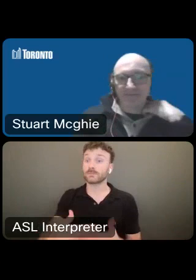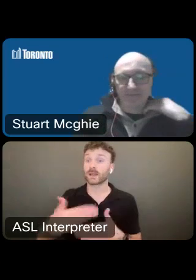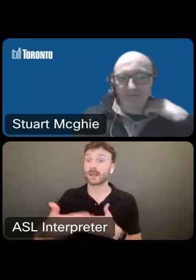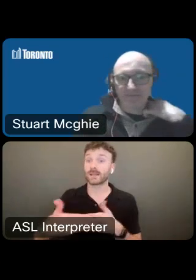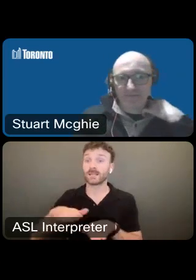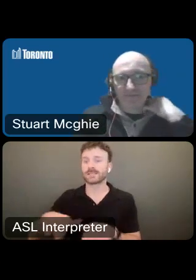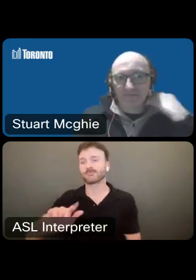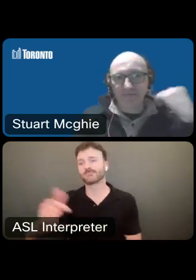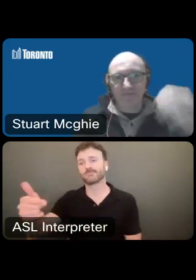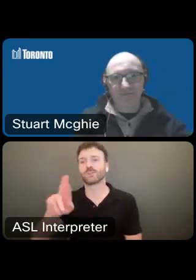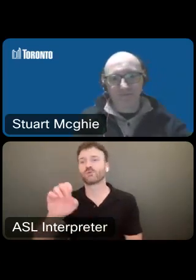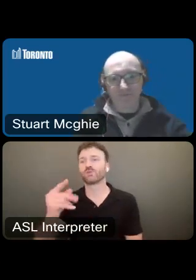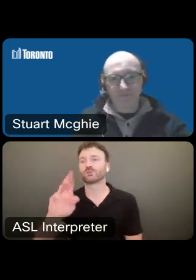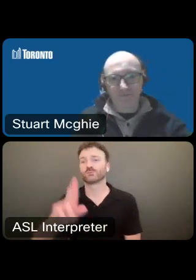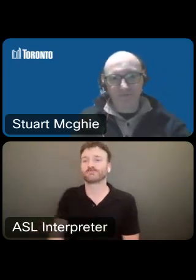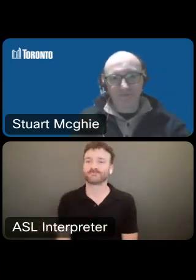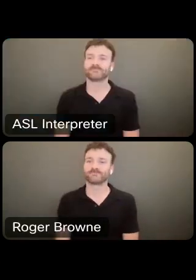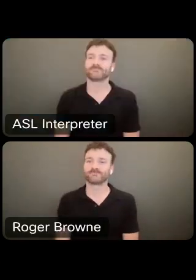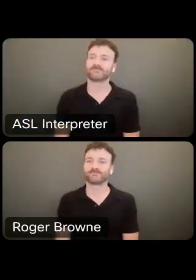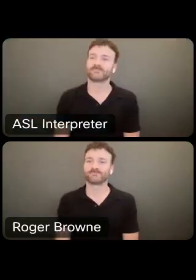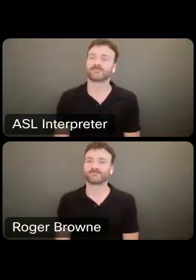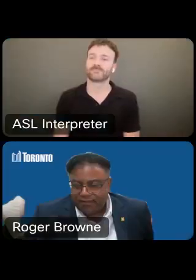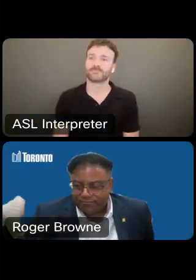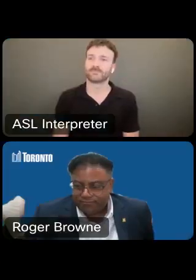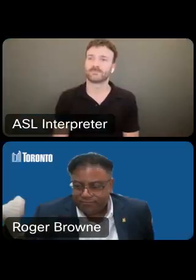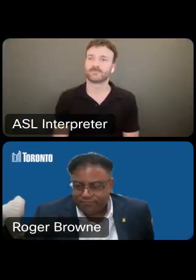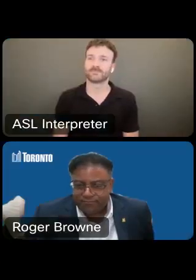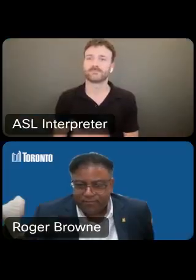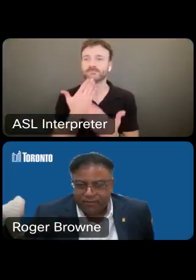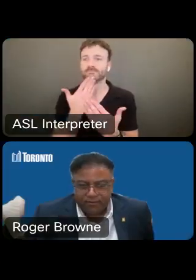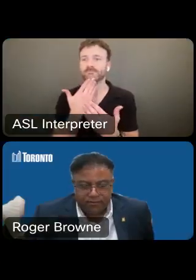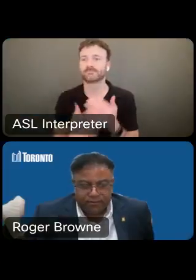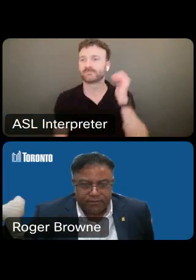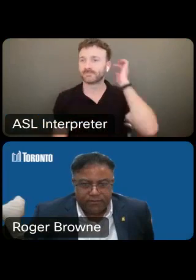Roger Browne: Great. And thanks, Stuart.